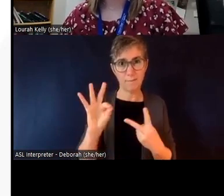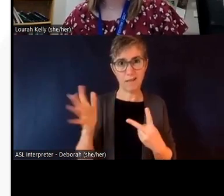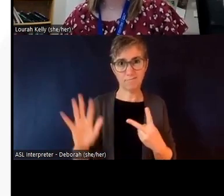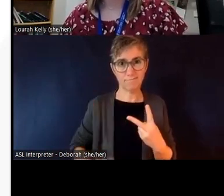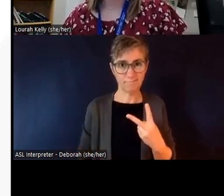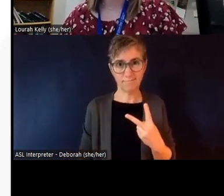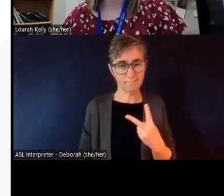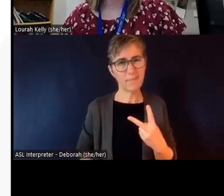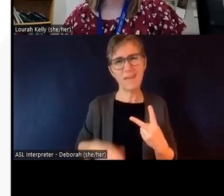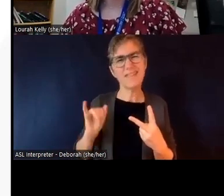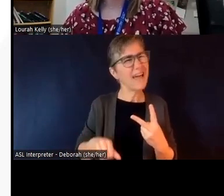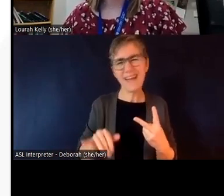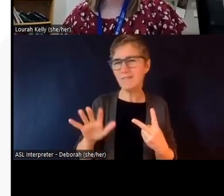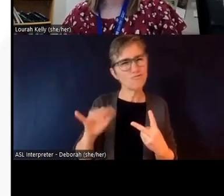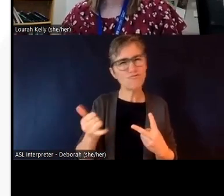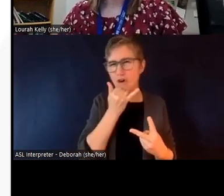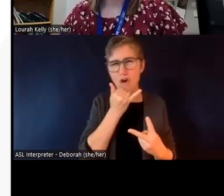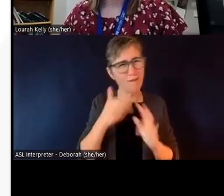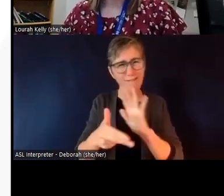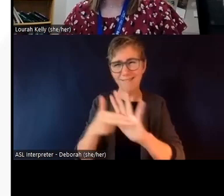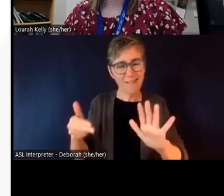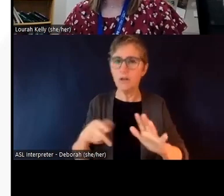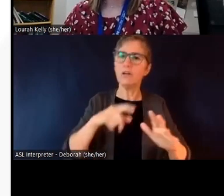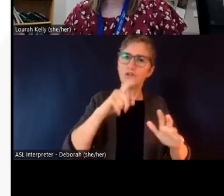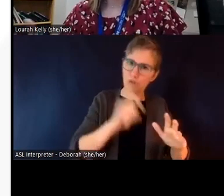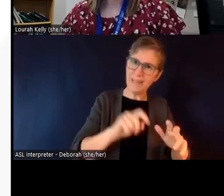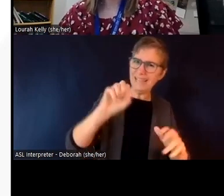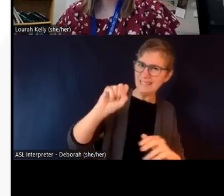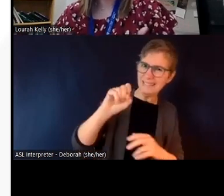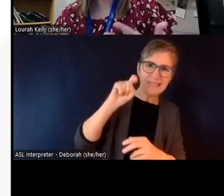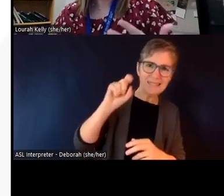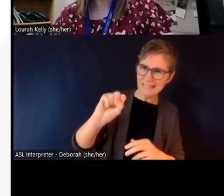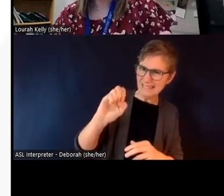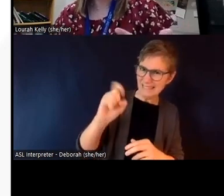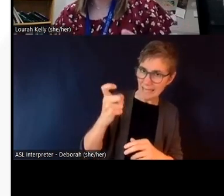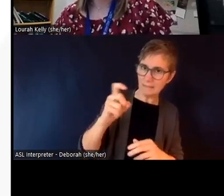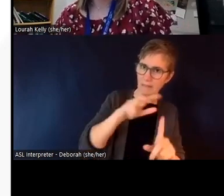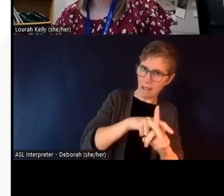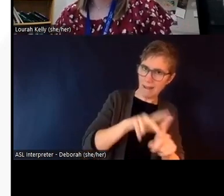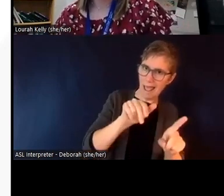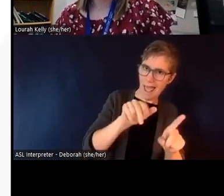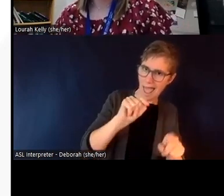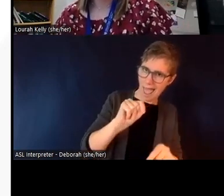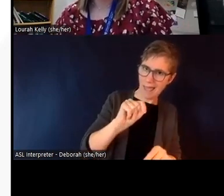sex assigned birth. So it's one limitation. The racial and ethnic group information,